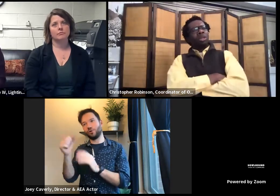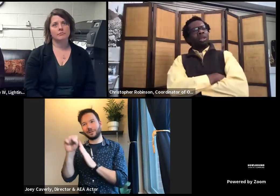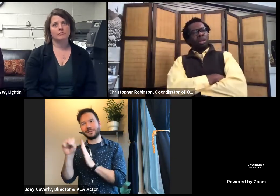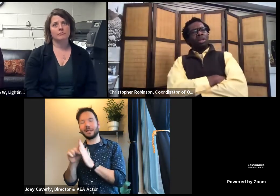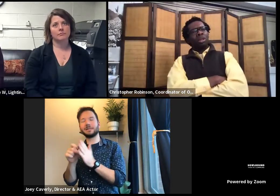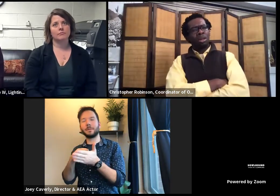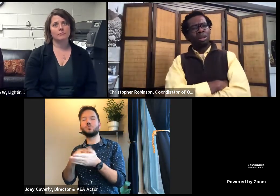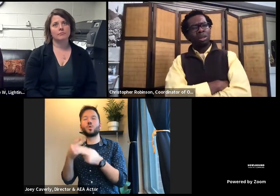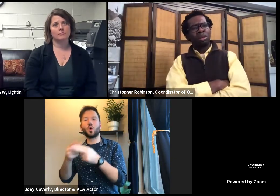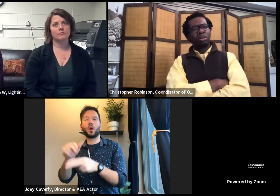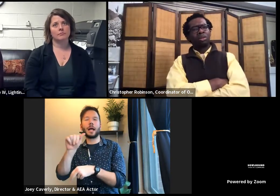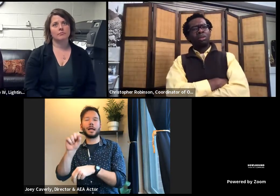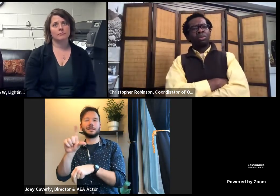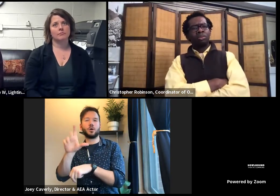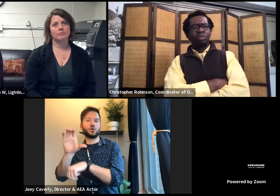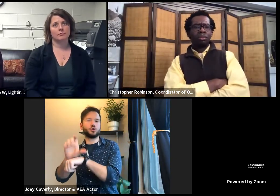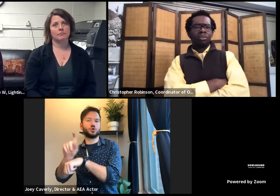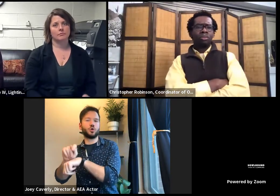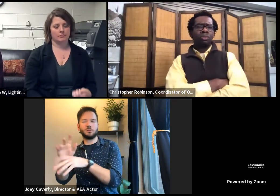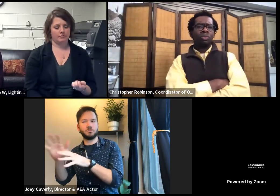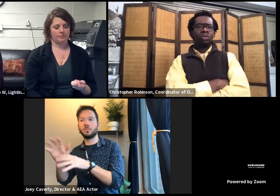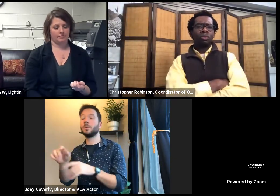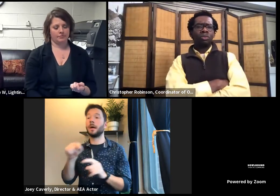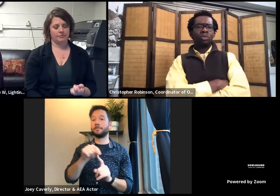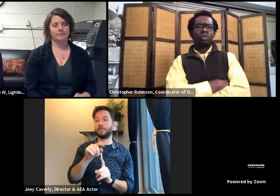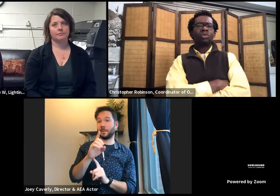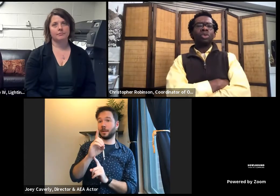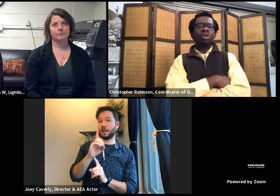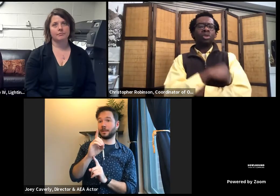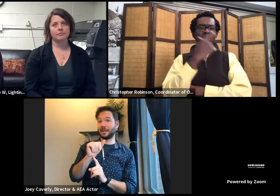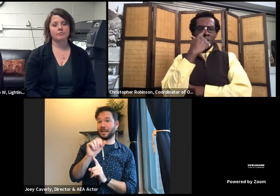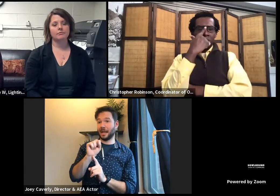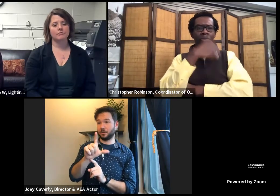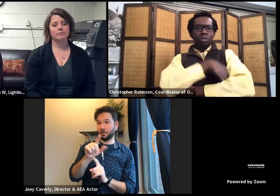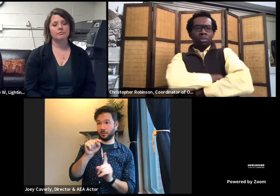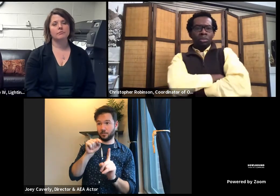Can you explain that a little bit? Well, other states or regions might call them an ASL consultant,